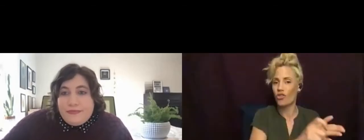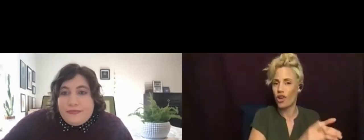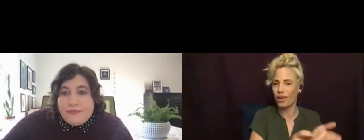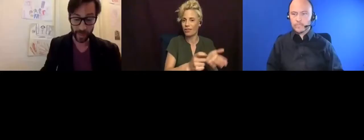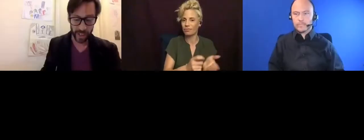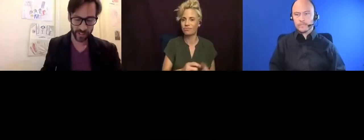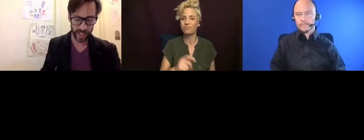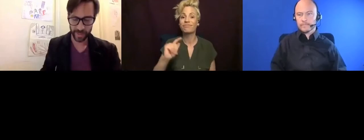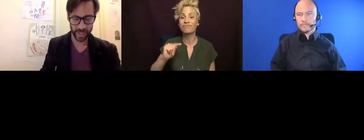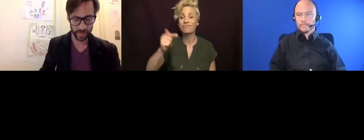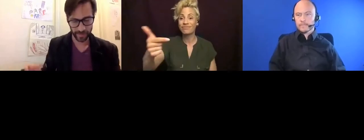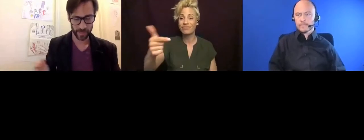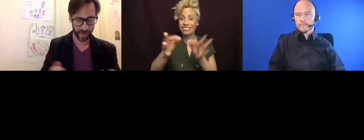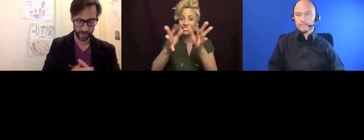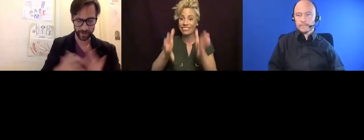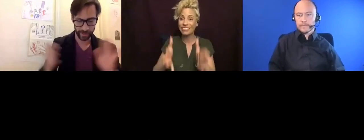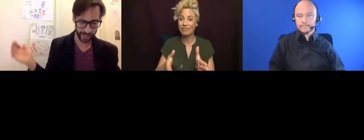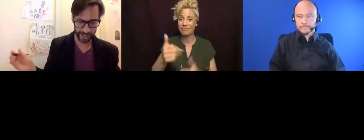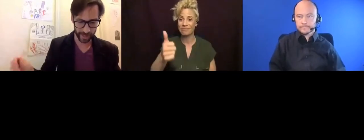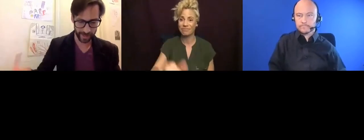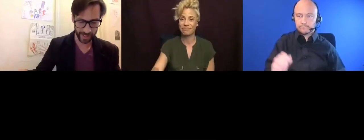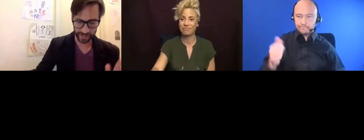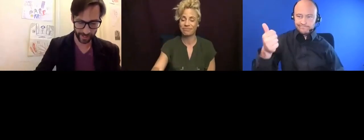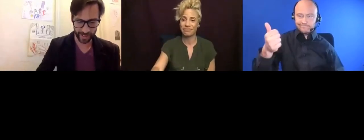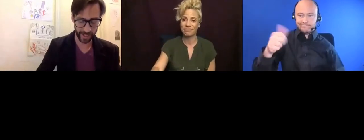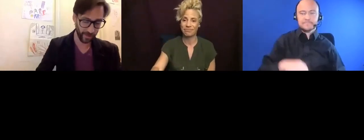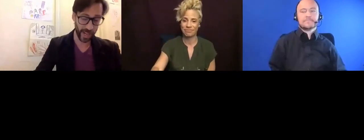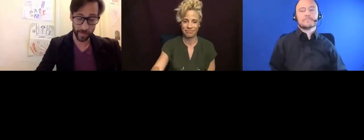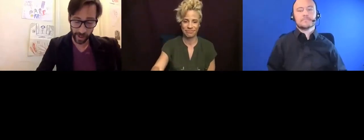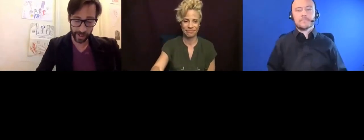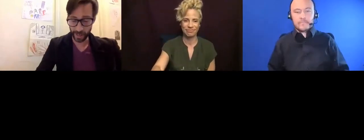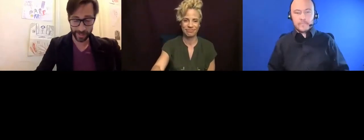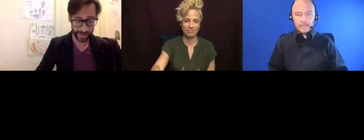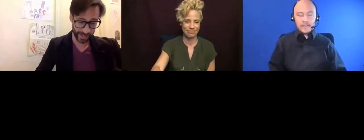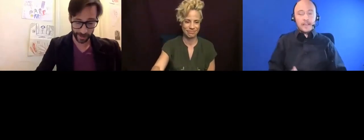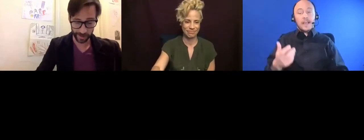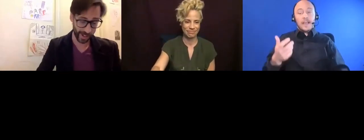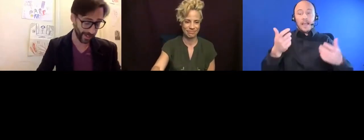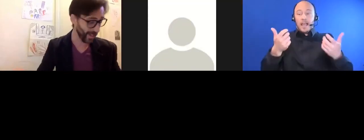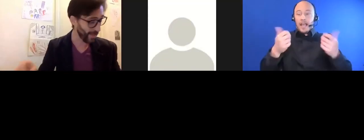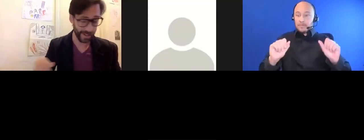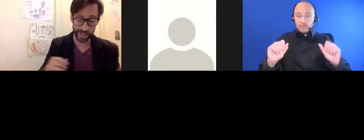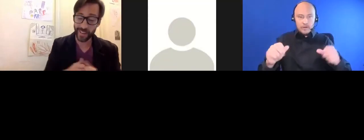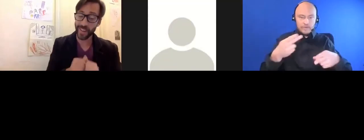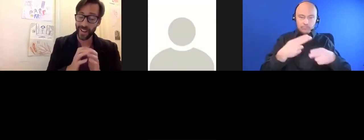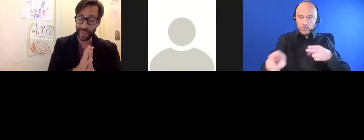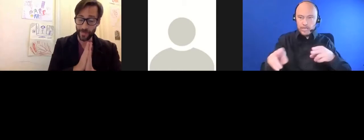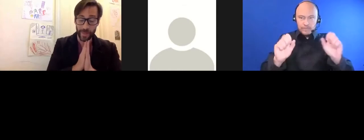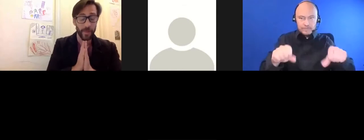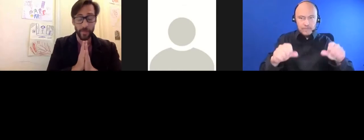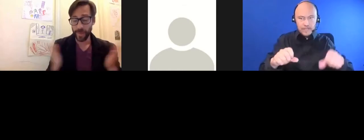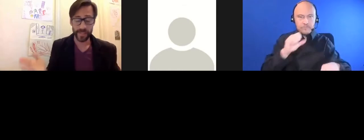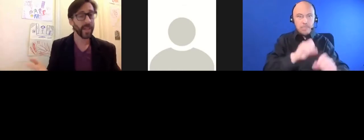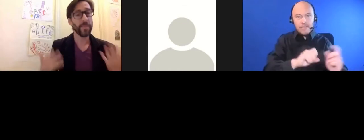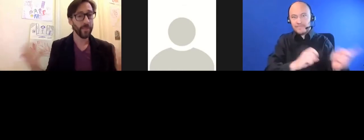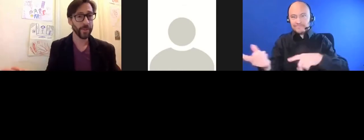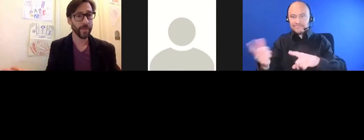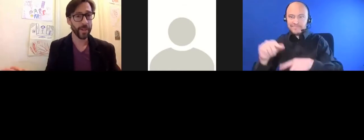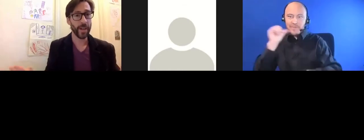Okay, I'm gonna try to be as brief as possible, but I can talk about this forever. If we had a bar, I would say, "Let's go and talk there about it." But basically I'm a prose writer